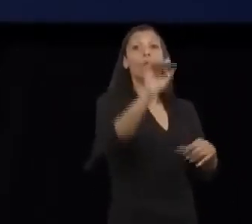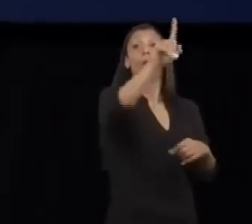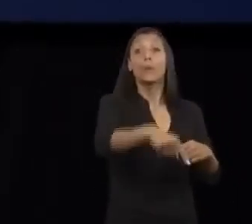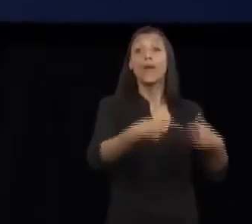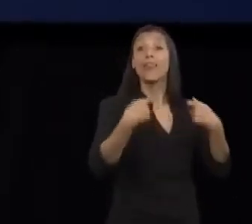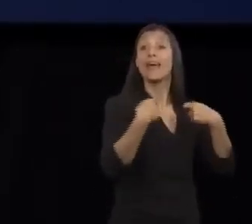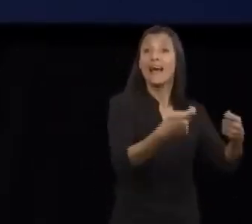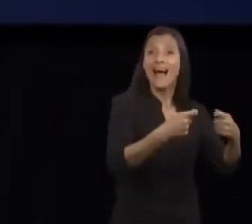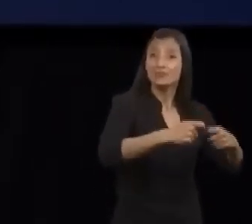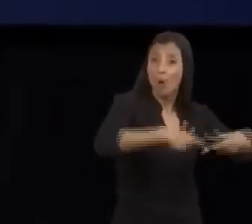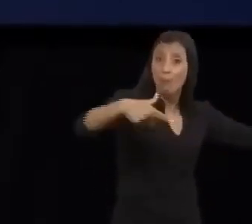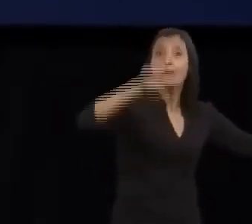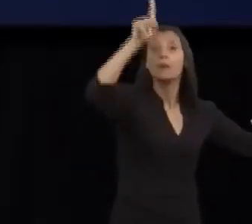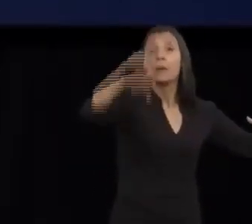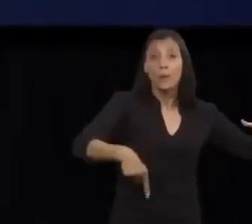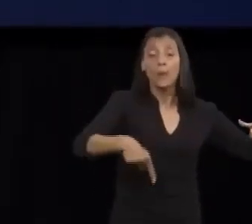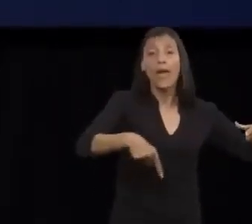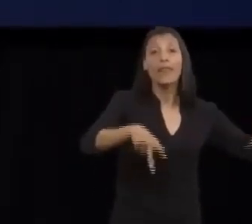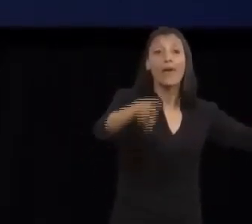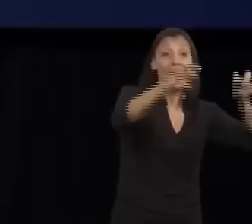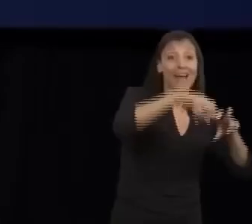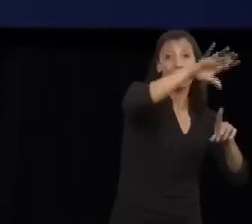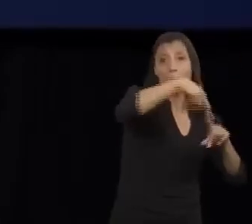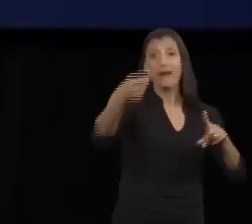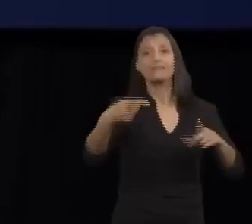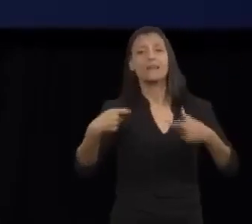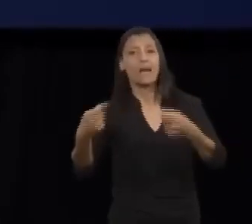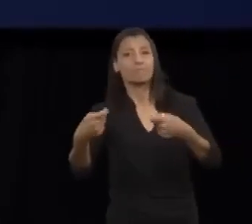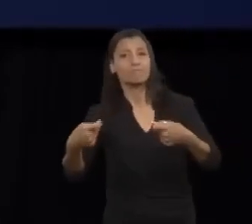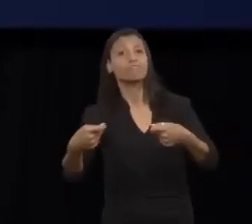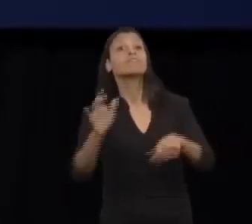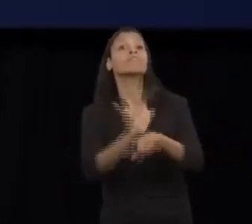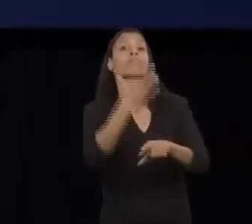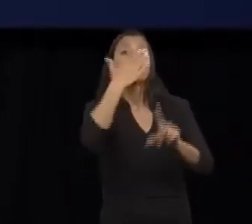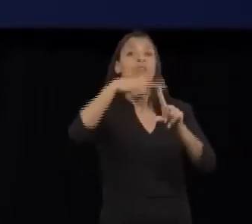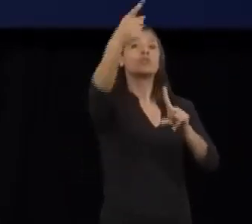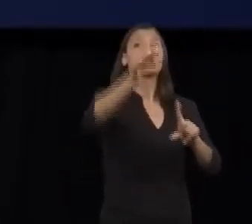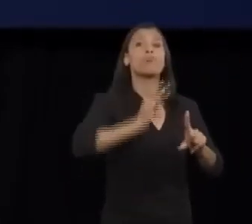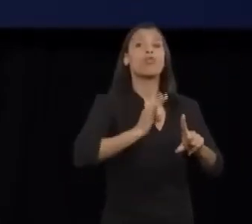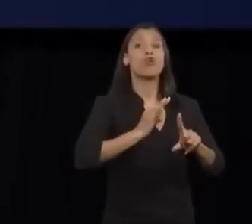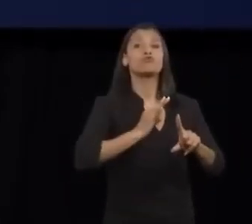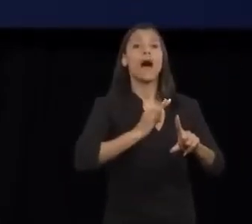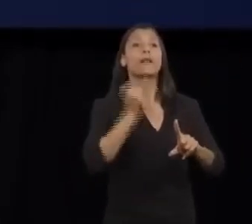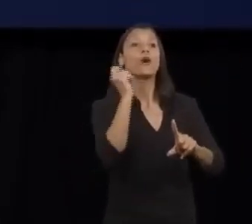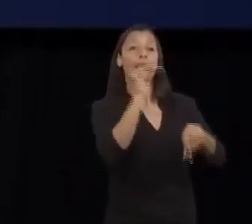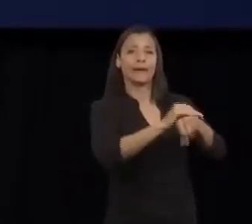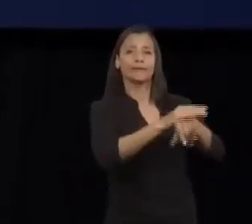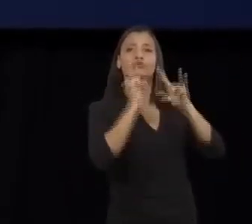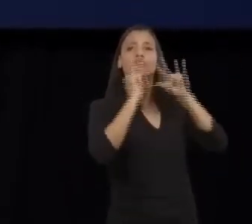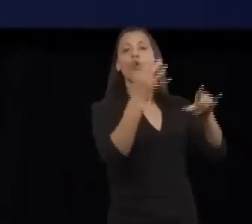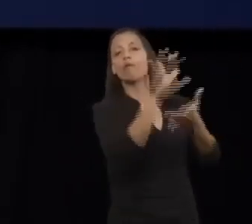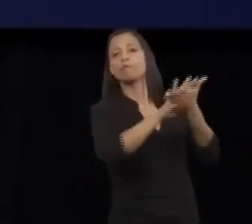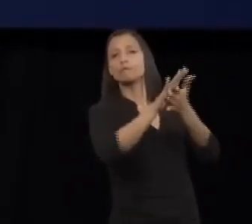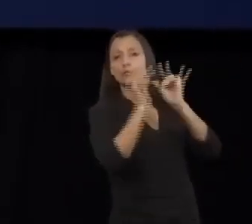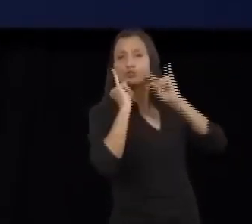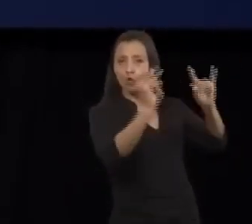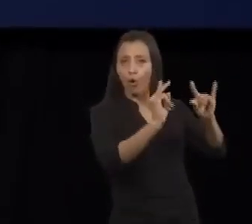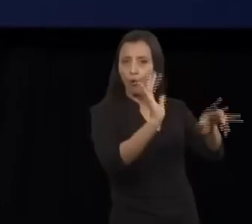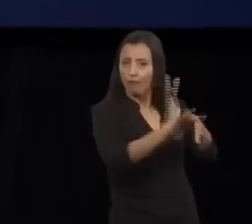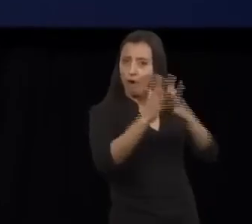if, in the end, another salami pays it from here for two years. And in that context,